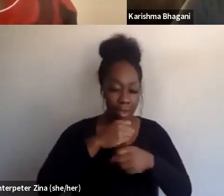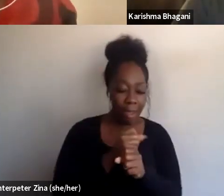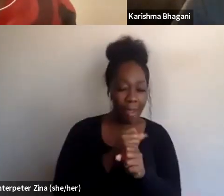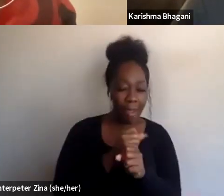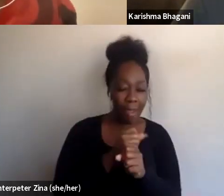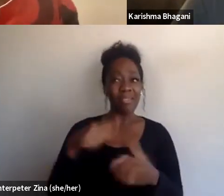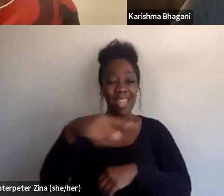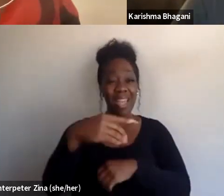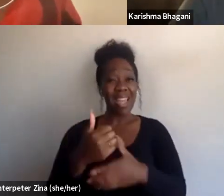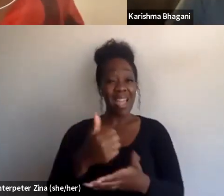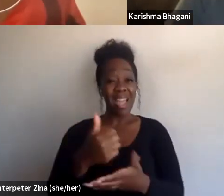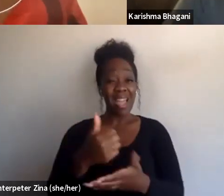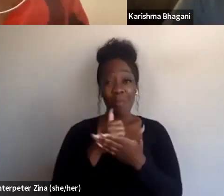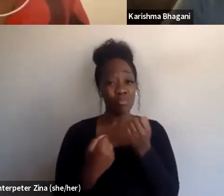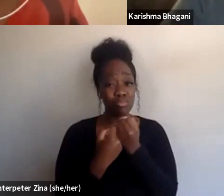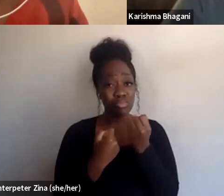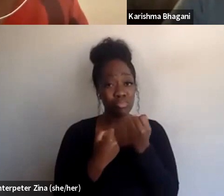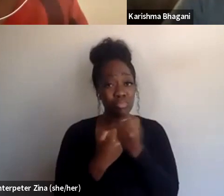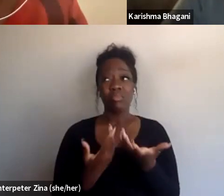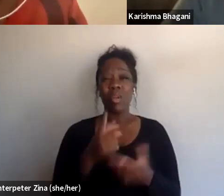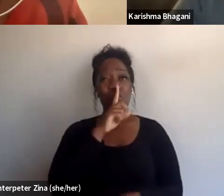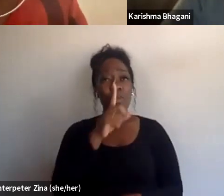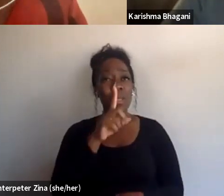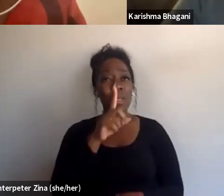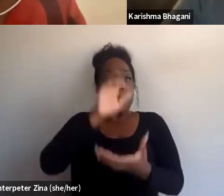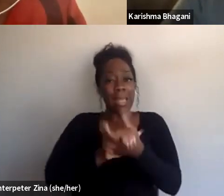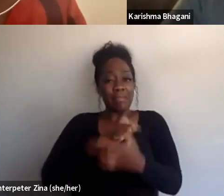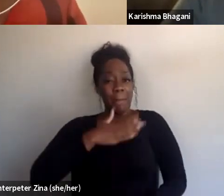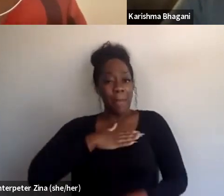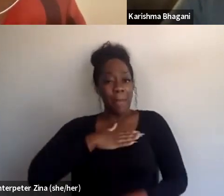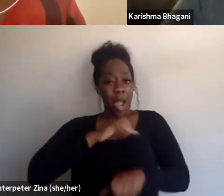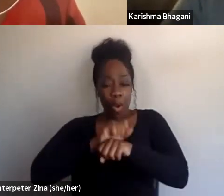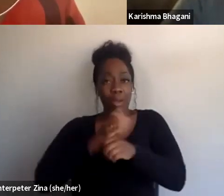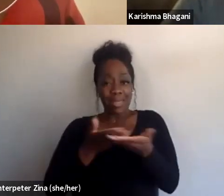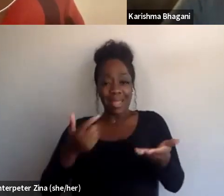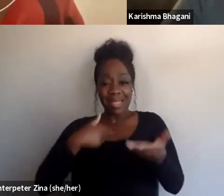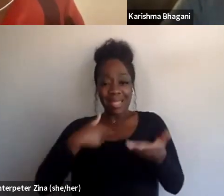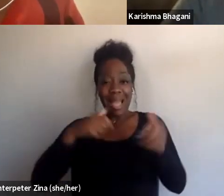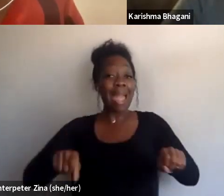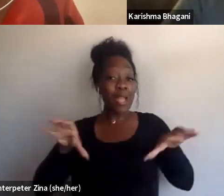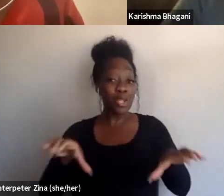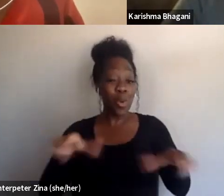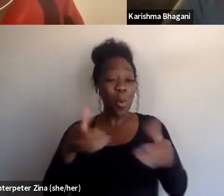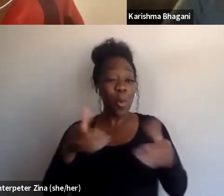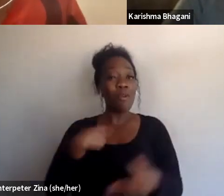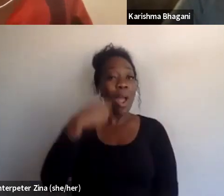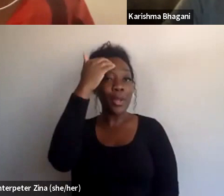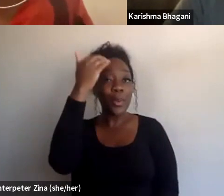in what I could achieve before I even knew. So it was great that we could just project